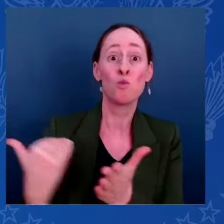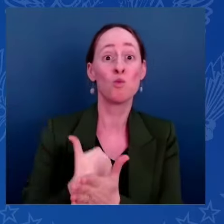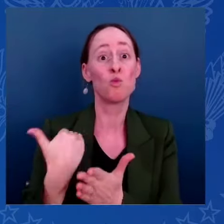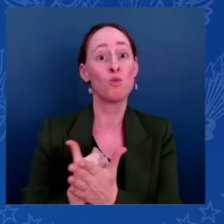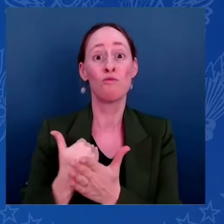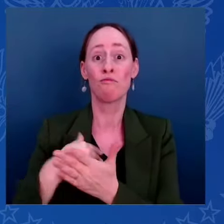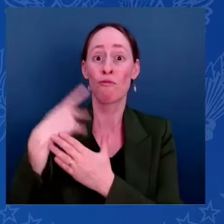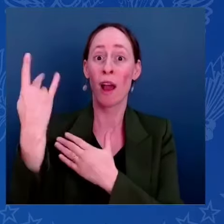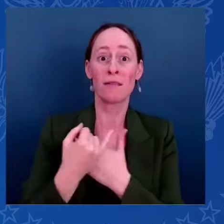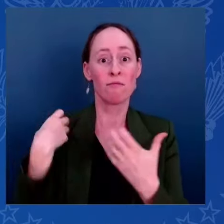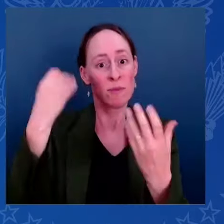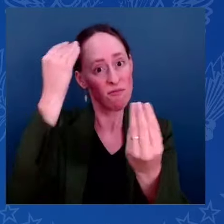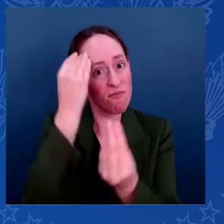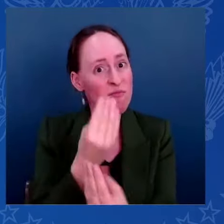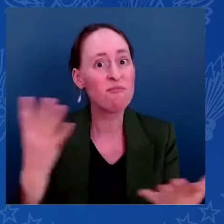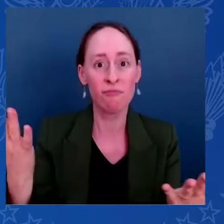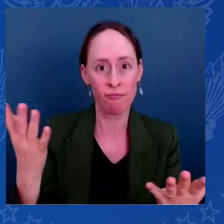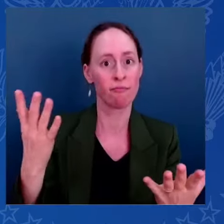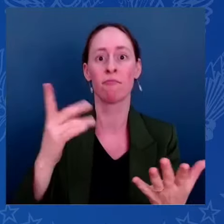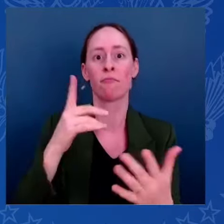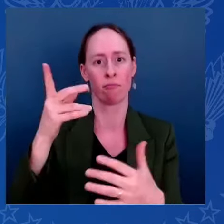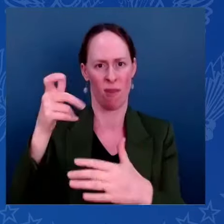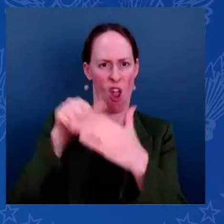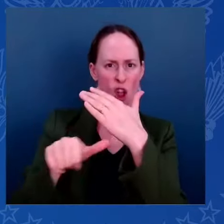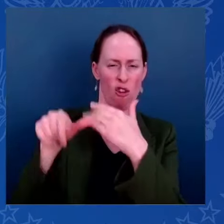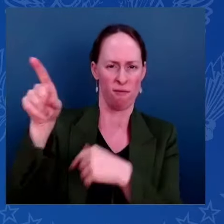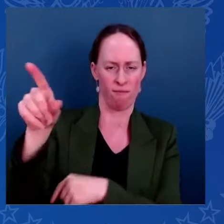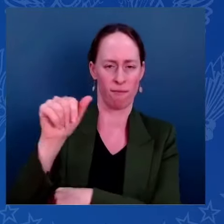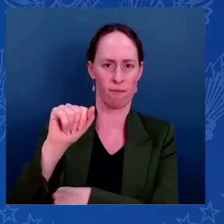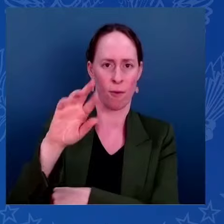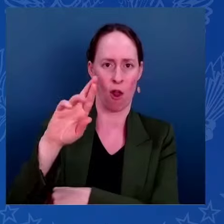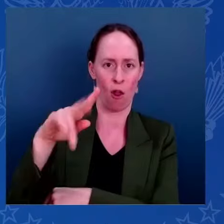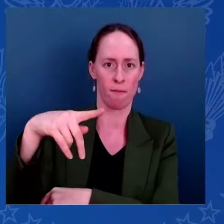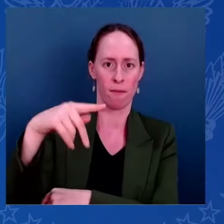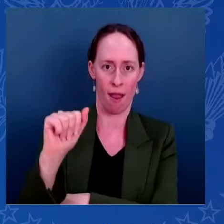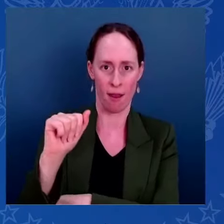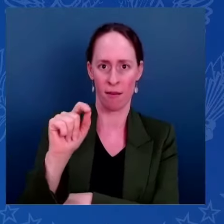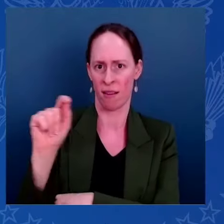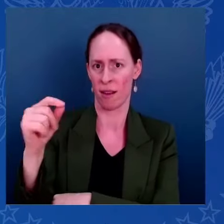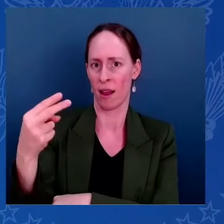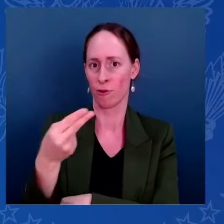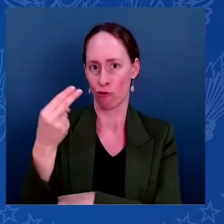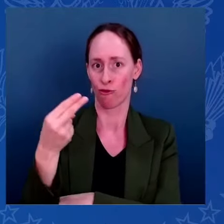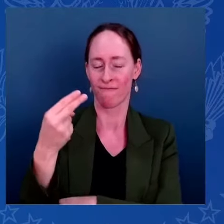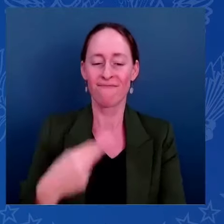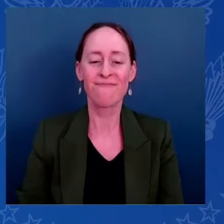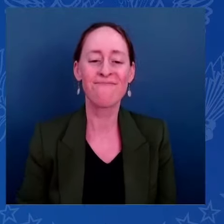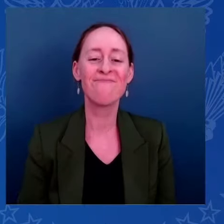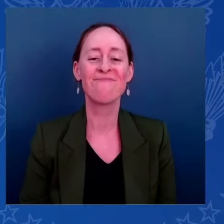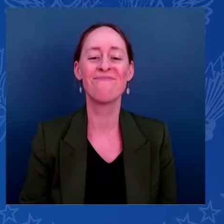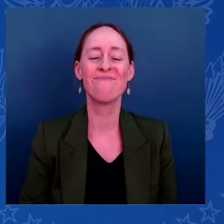along with other several amazing teams from around the country. Together, we will be tirelessly working to transform cancer surgery